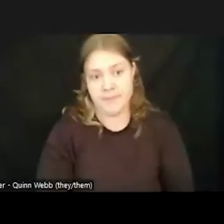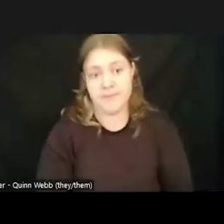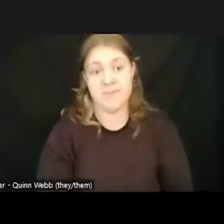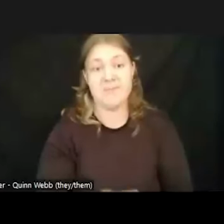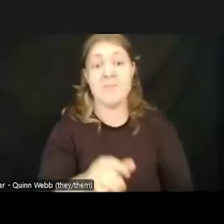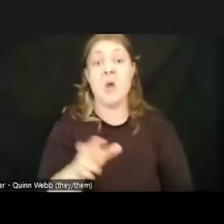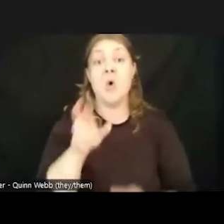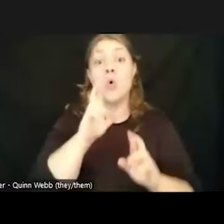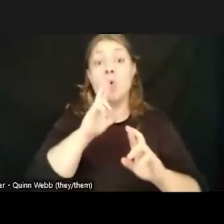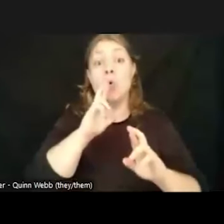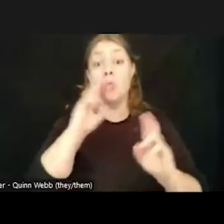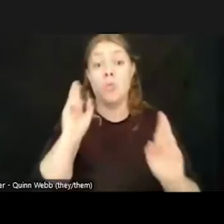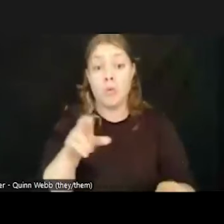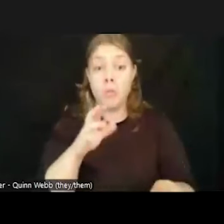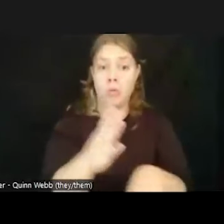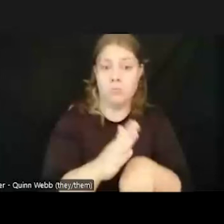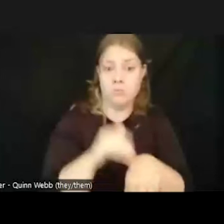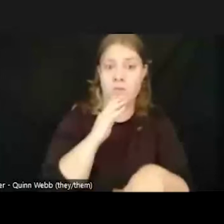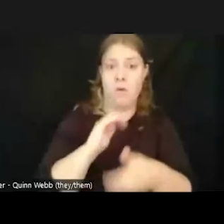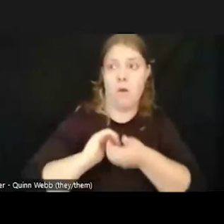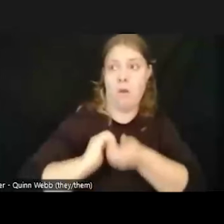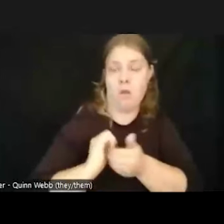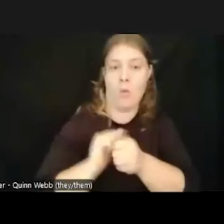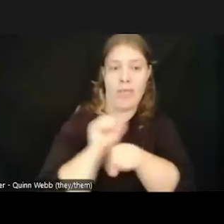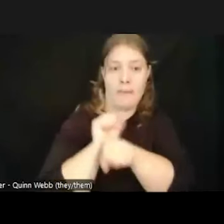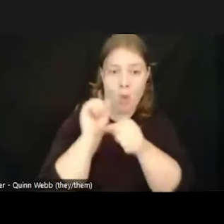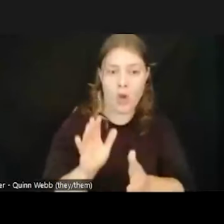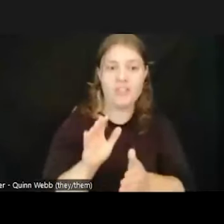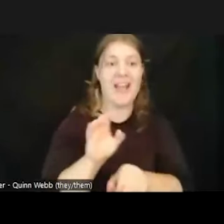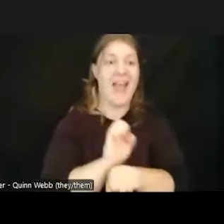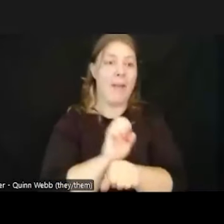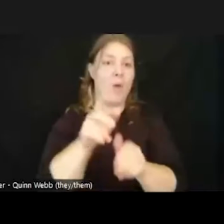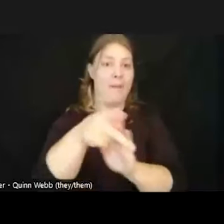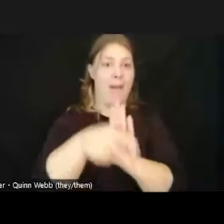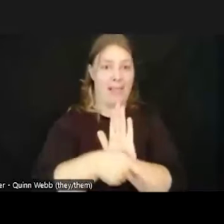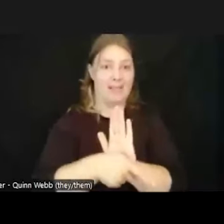working with employers and creating employment policies that treat workers fairly regardless